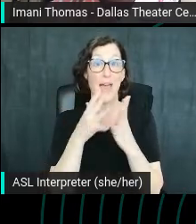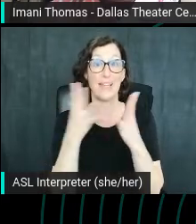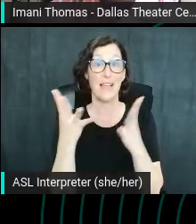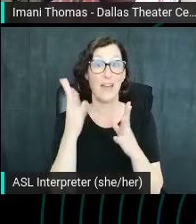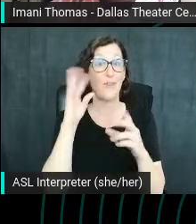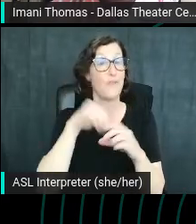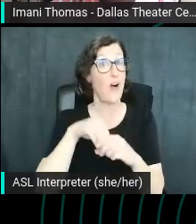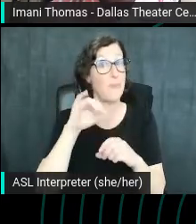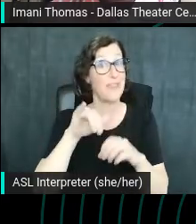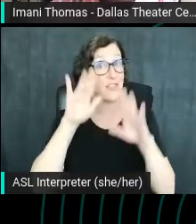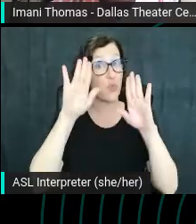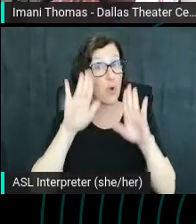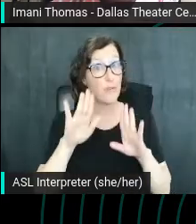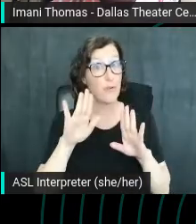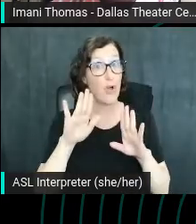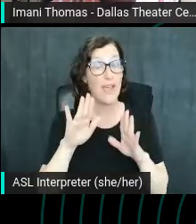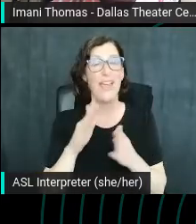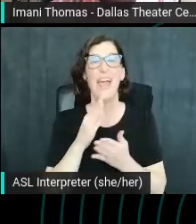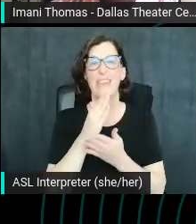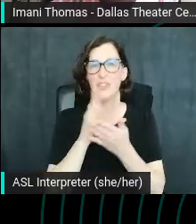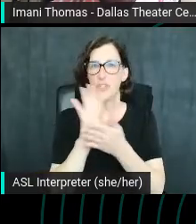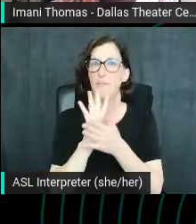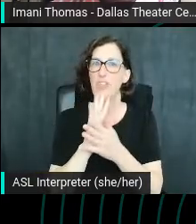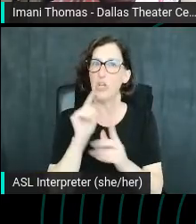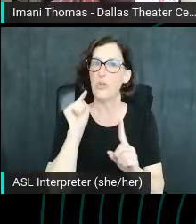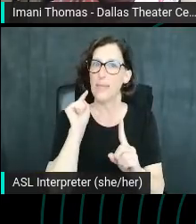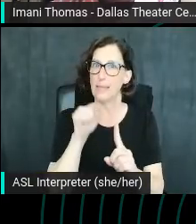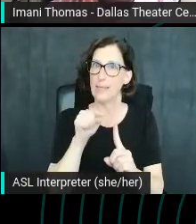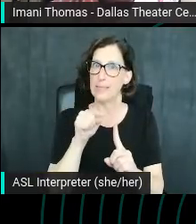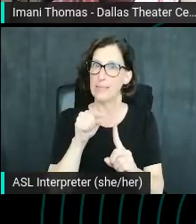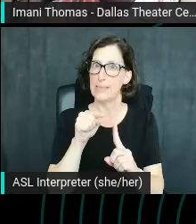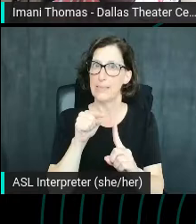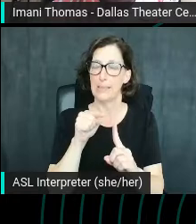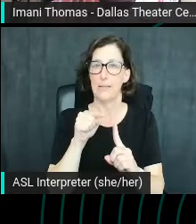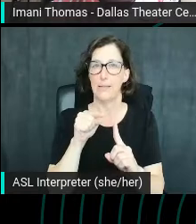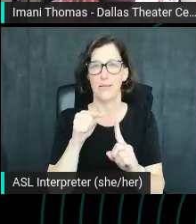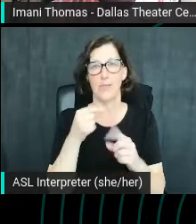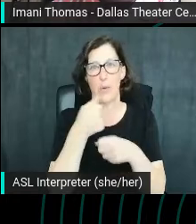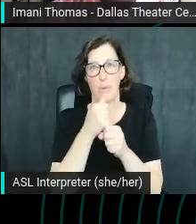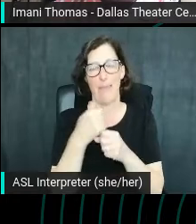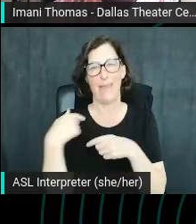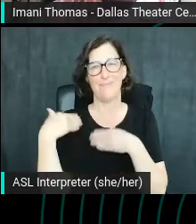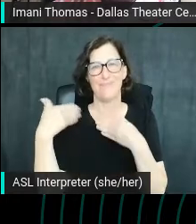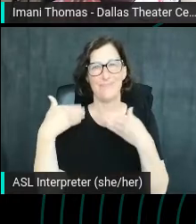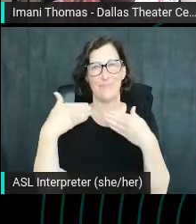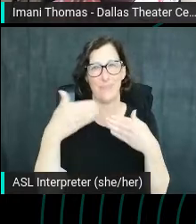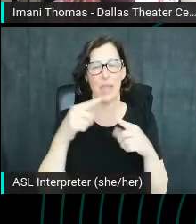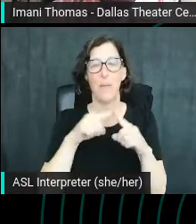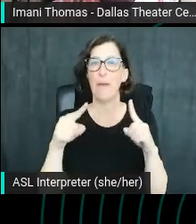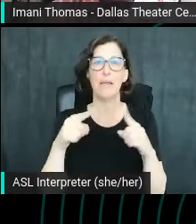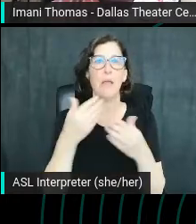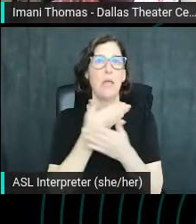and there are a handful of videos like this that were made throughout the years, but none that were being produced consistently. Let's watch.